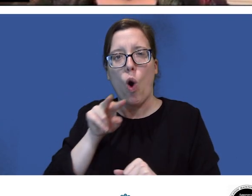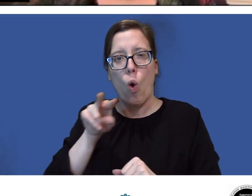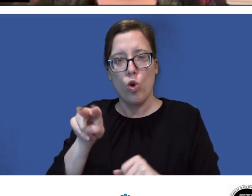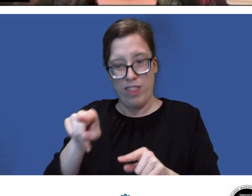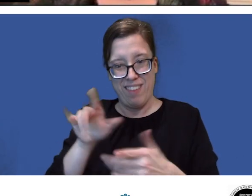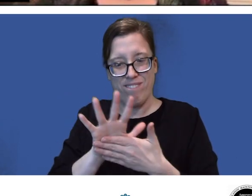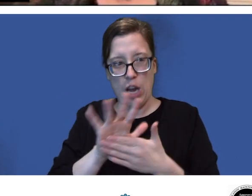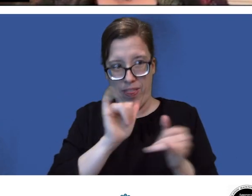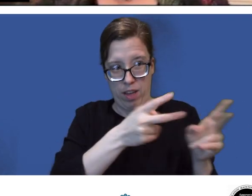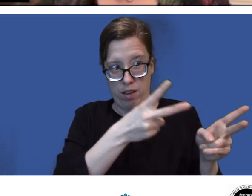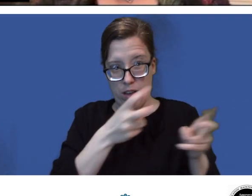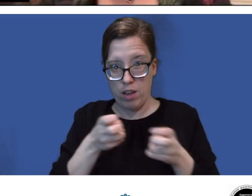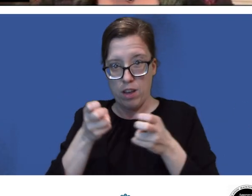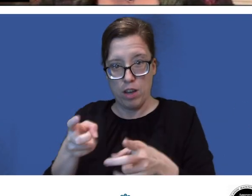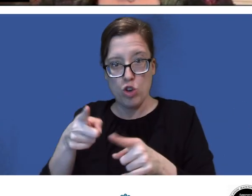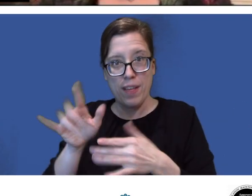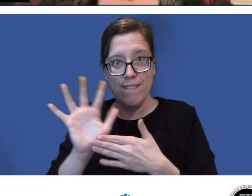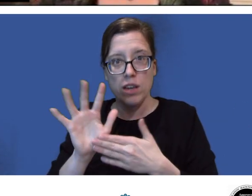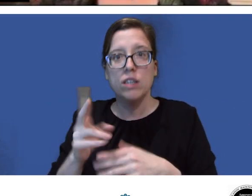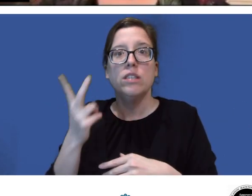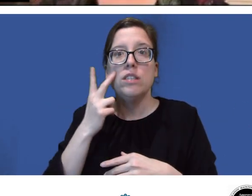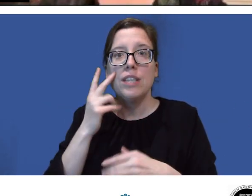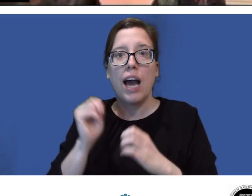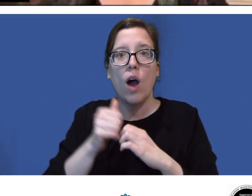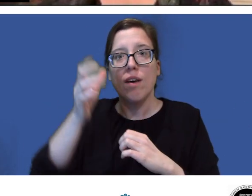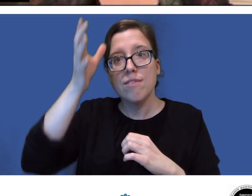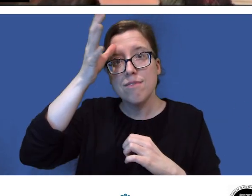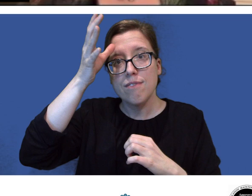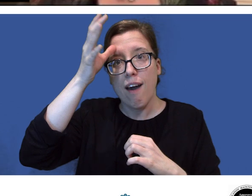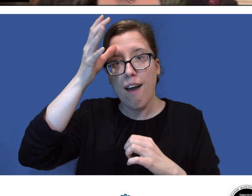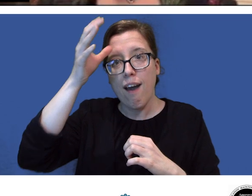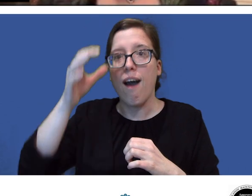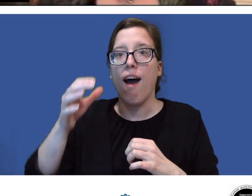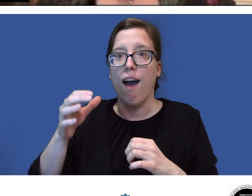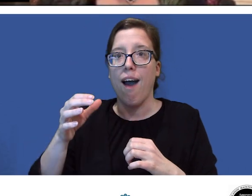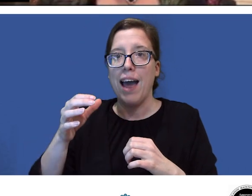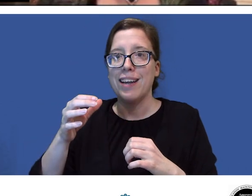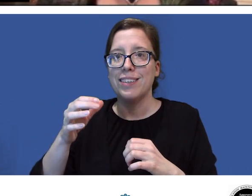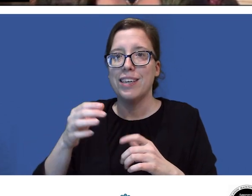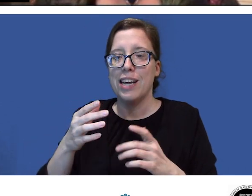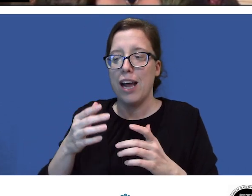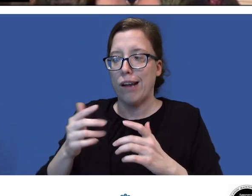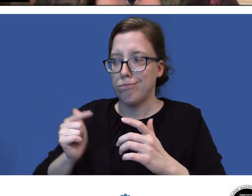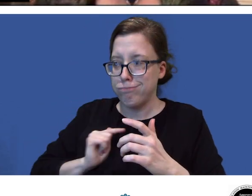about that. I want you to watch for those things. I want you to watch to see how dad takes a turn